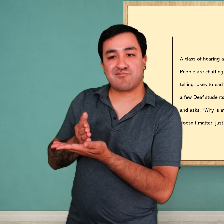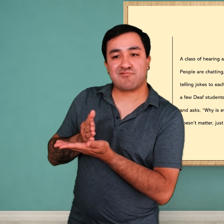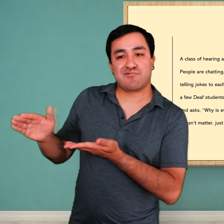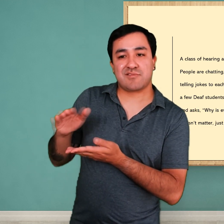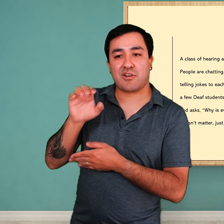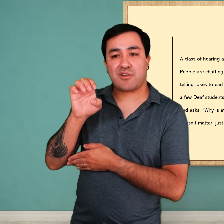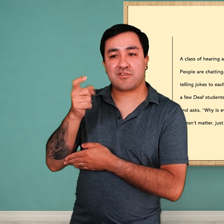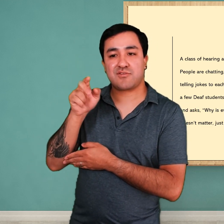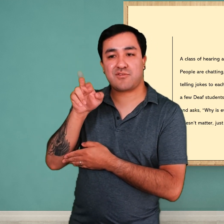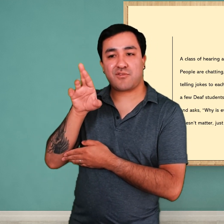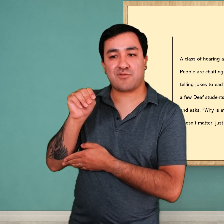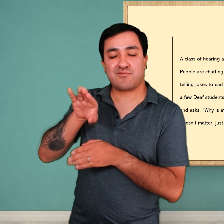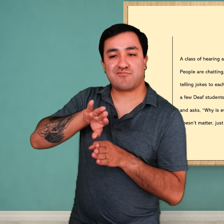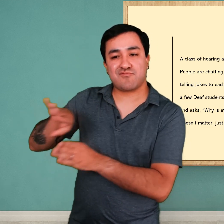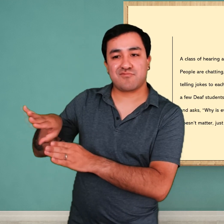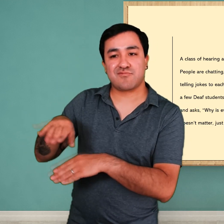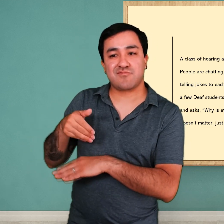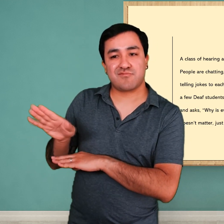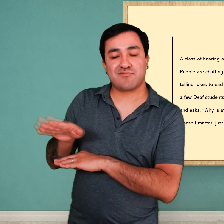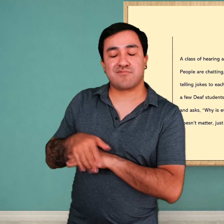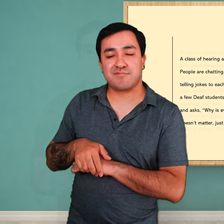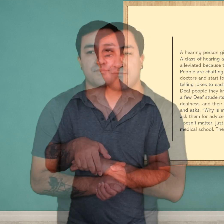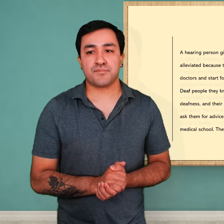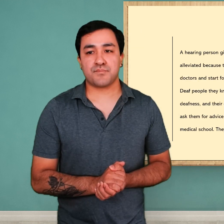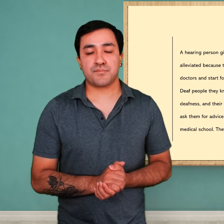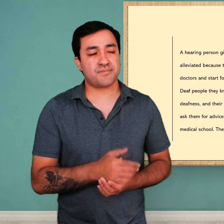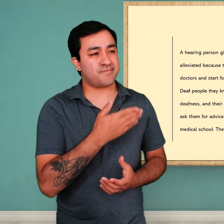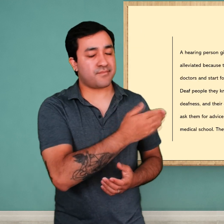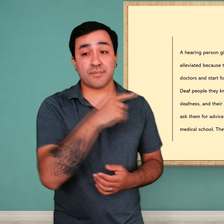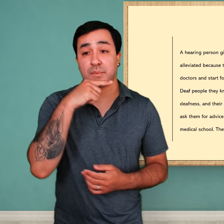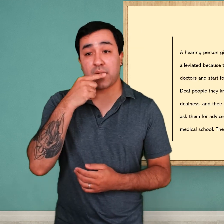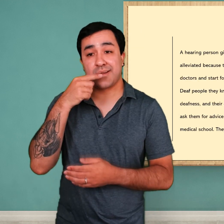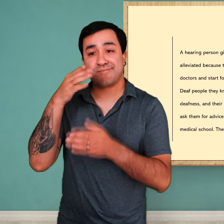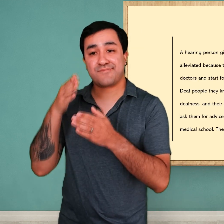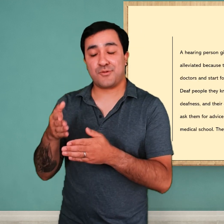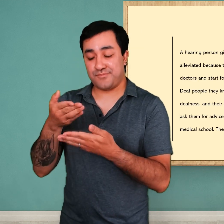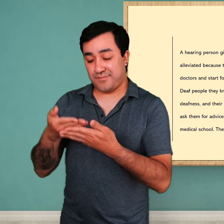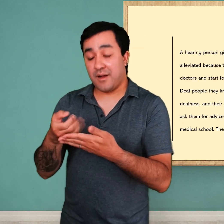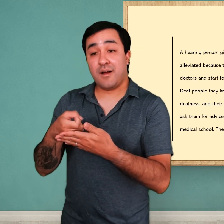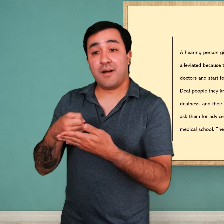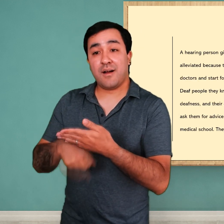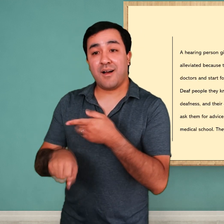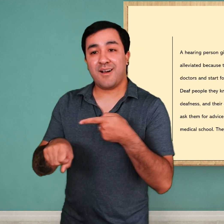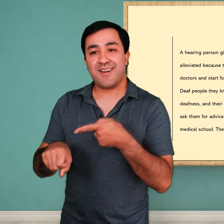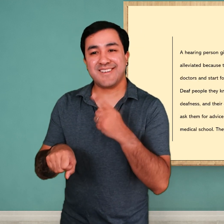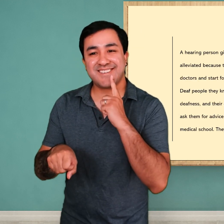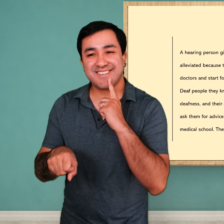Therefore, this is a form of exclusion. A hearing person gives birth to a deaf baby, and